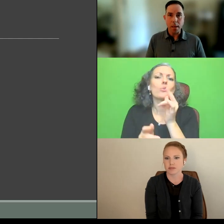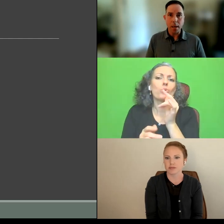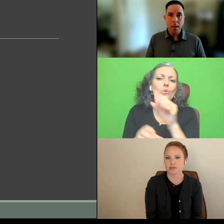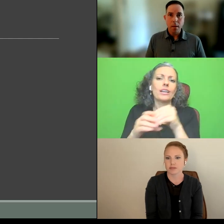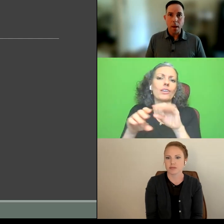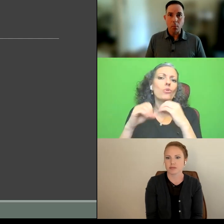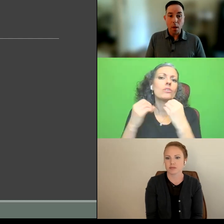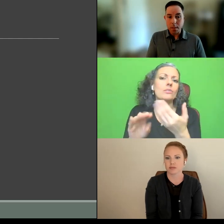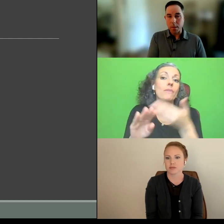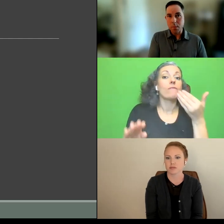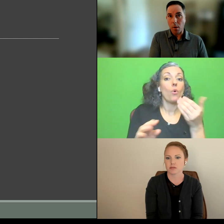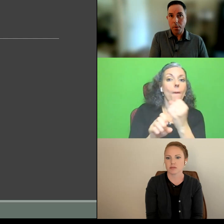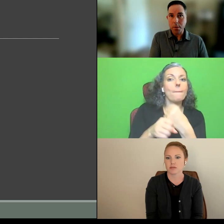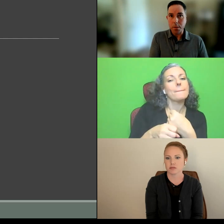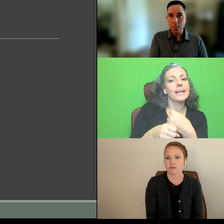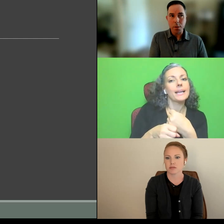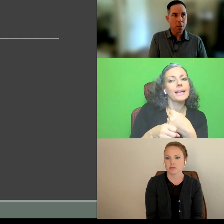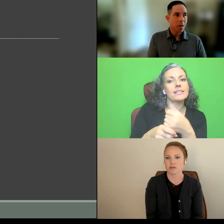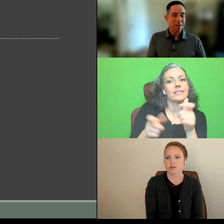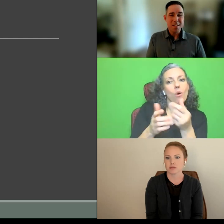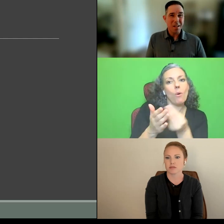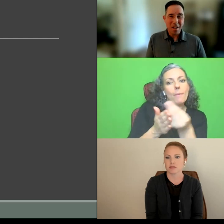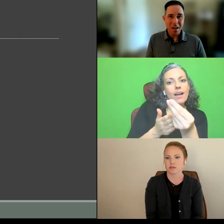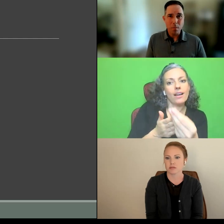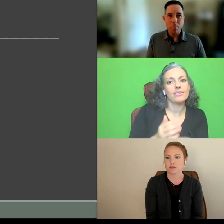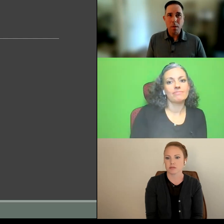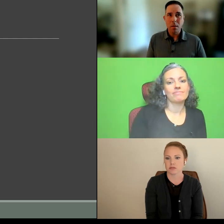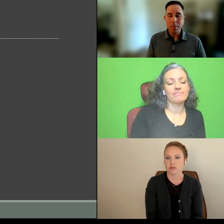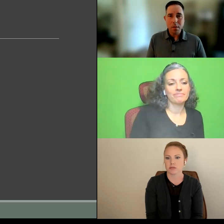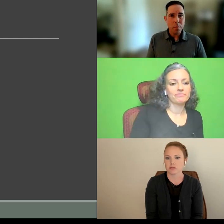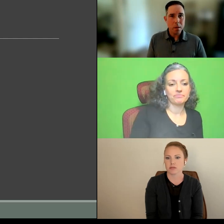they make the relatively small purchase, which in this day and time you don't have to spend